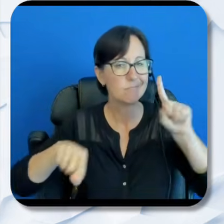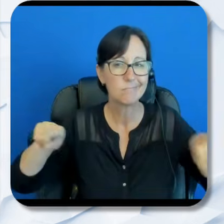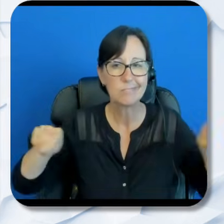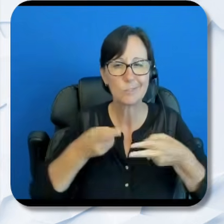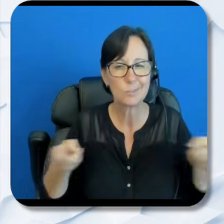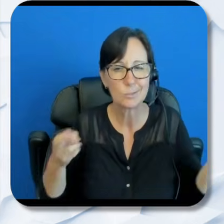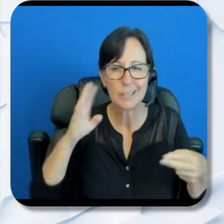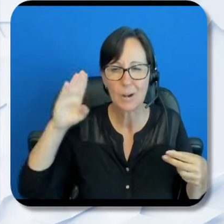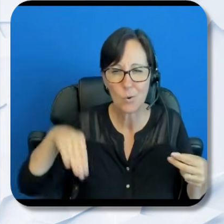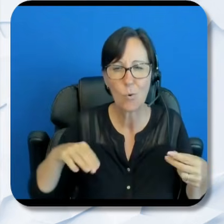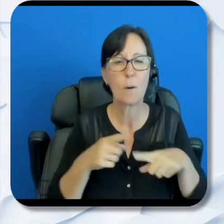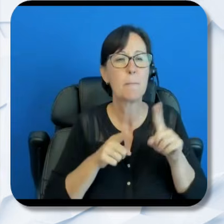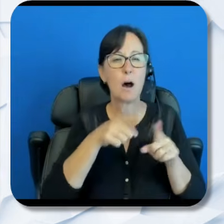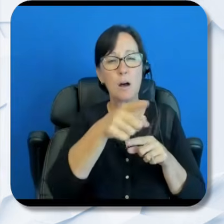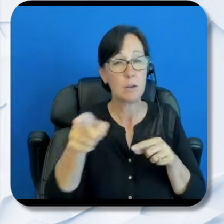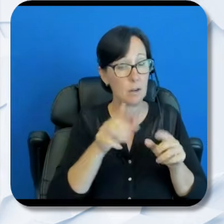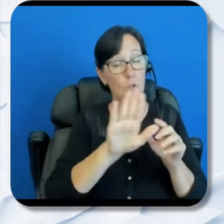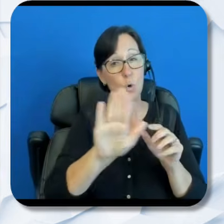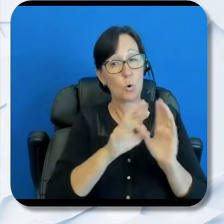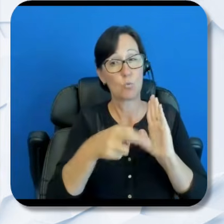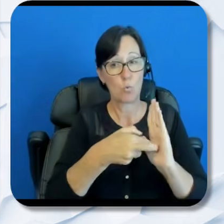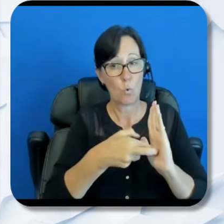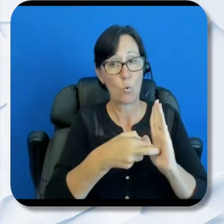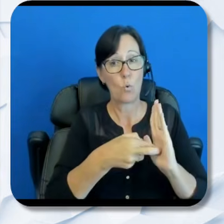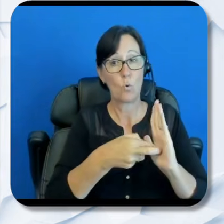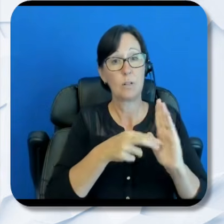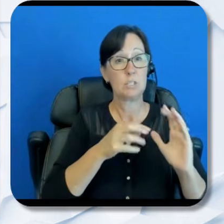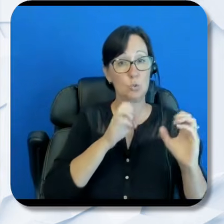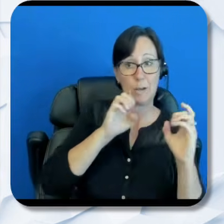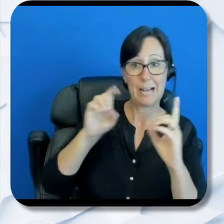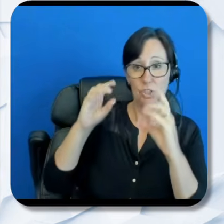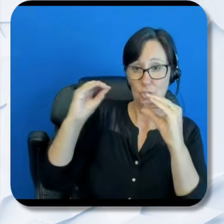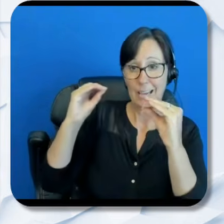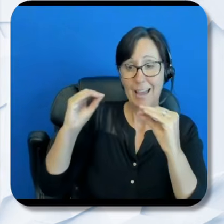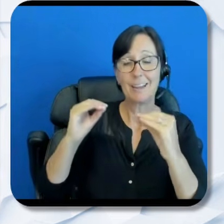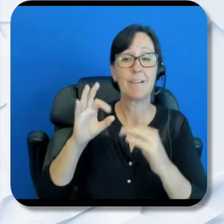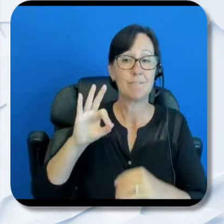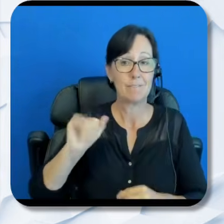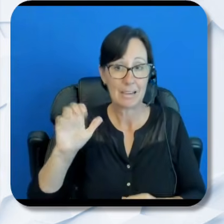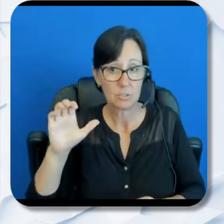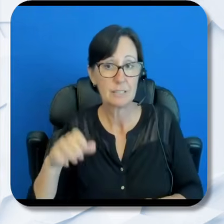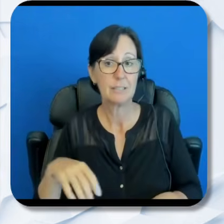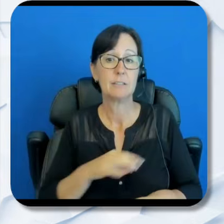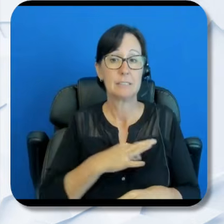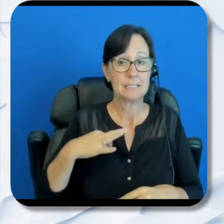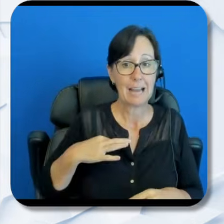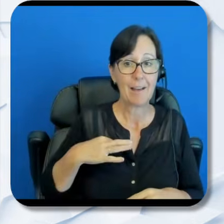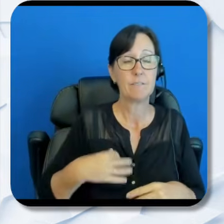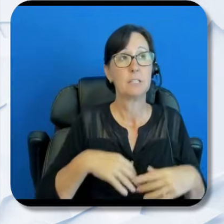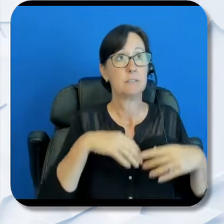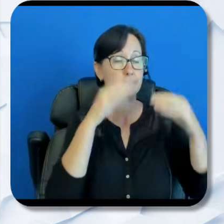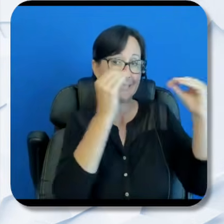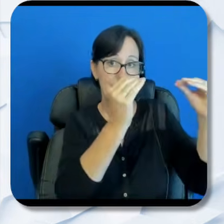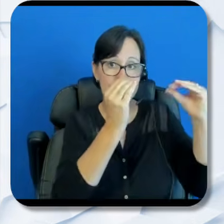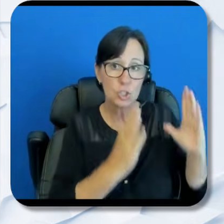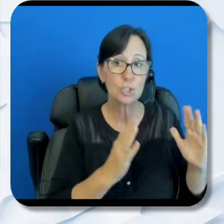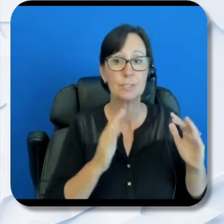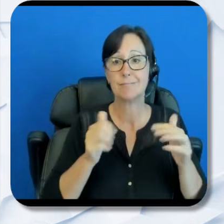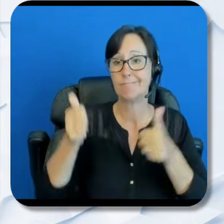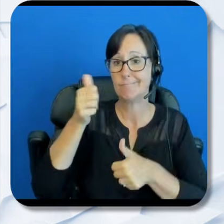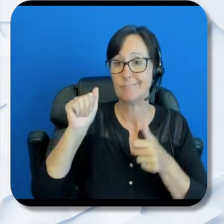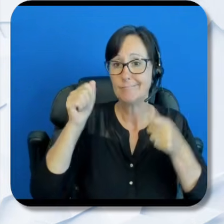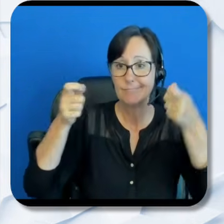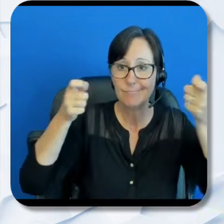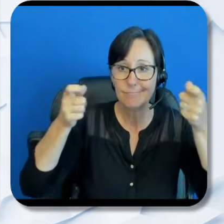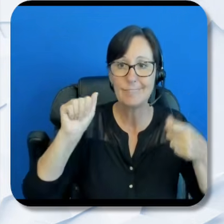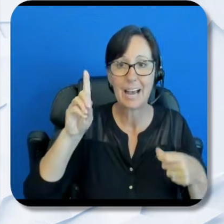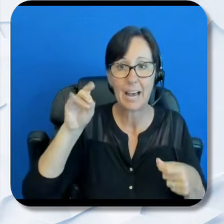you play in educating both faculty and staff, both teachers, administrators, and